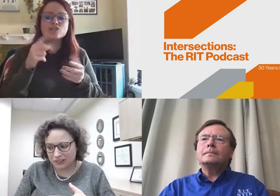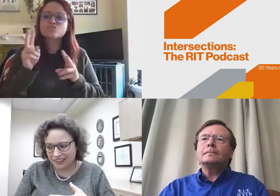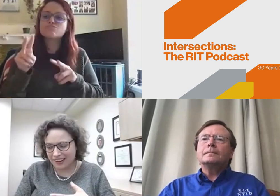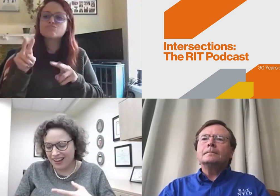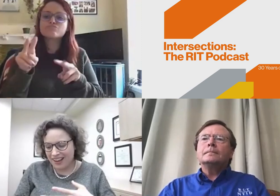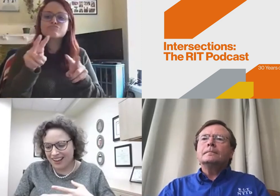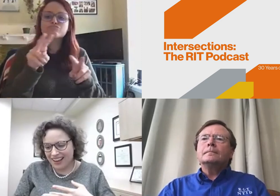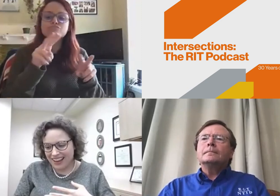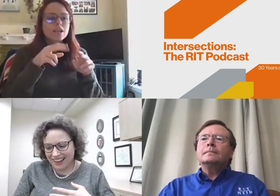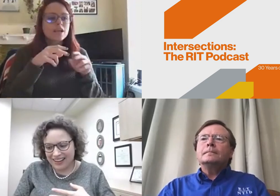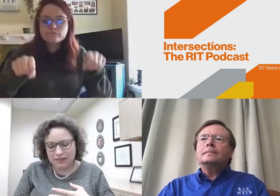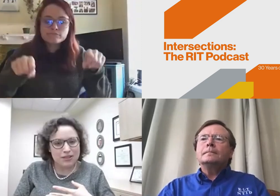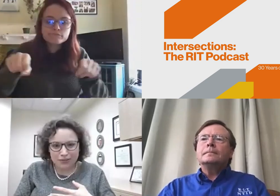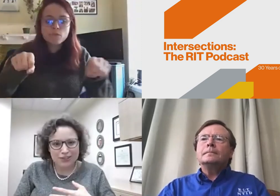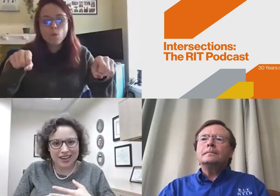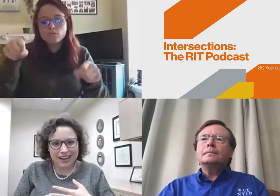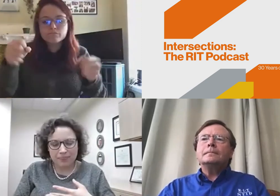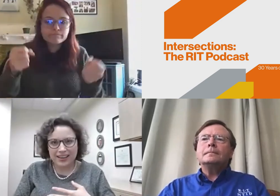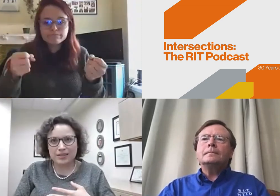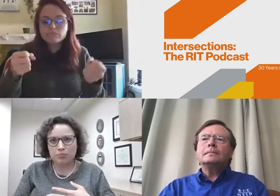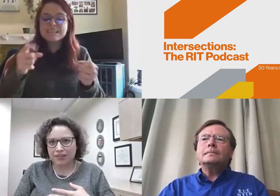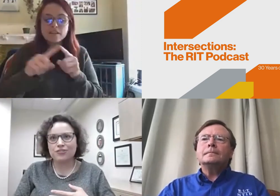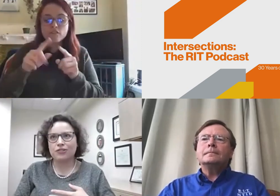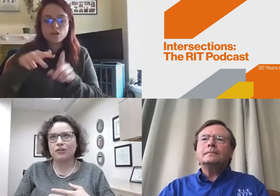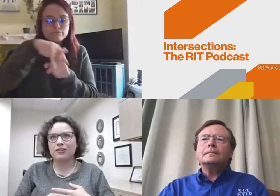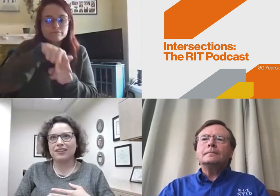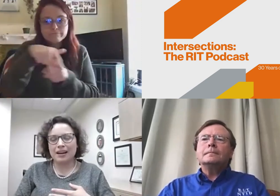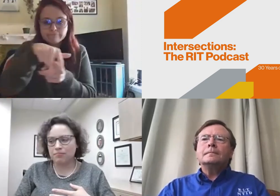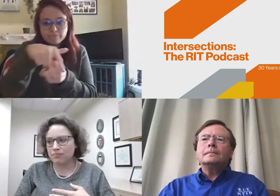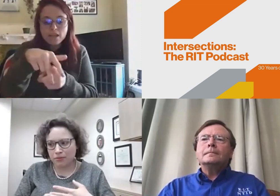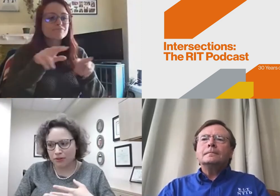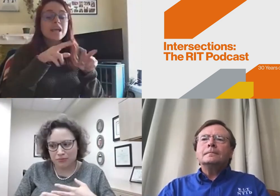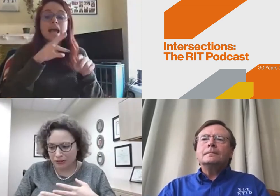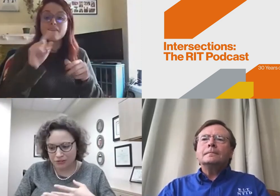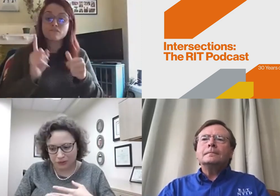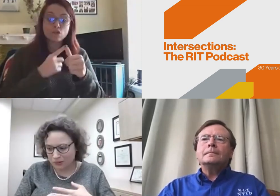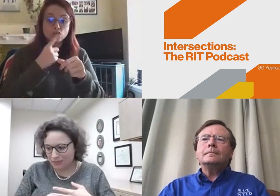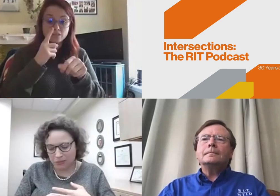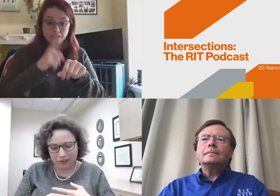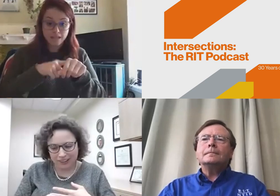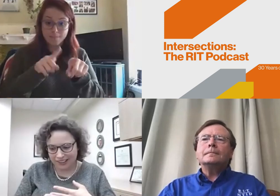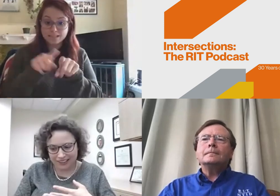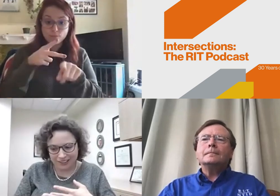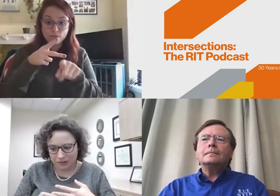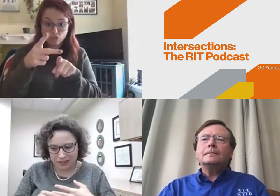And it was the first time as a professional -- I'm 34 years old, I've been working for